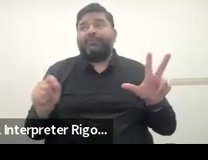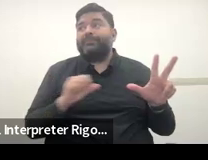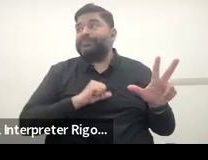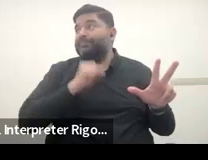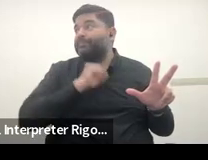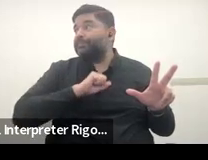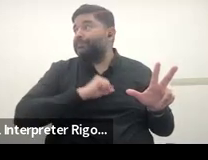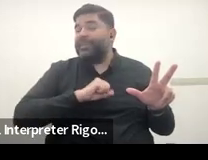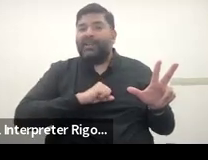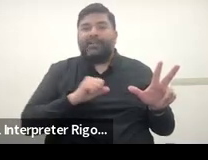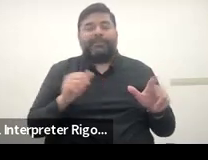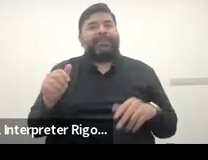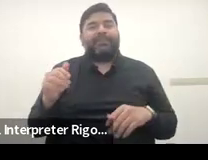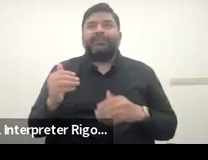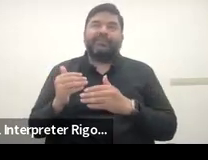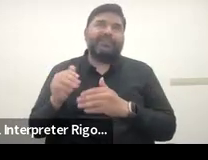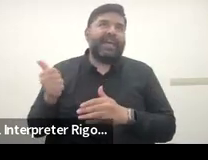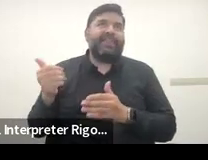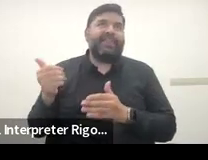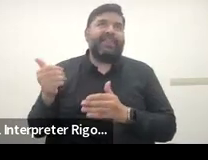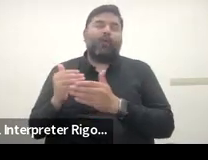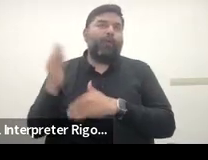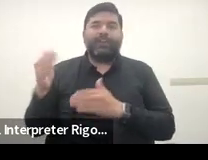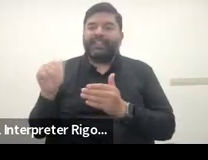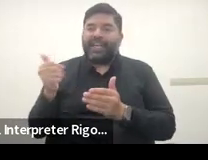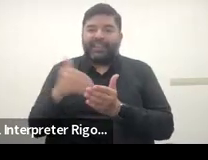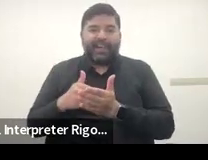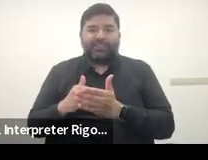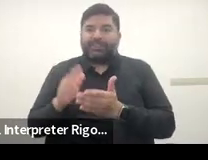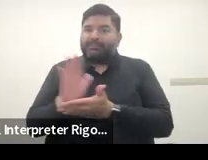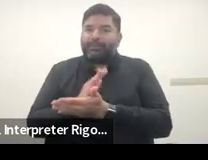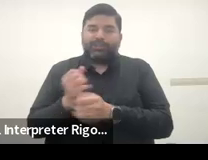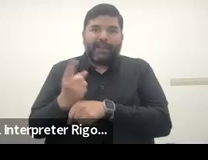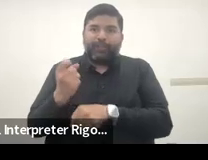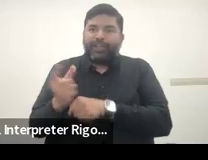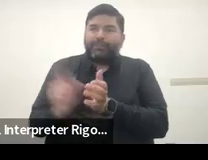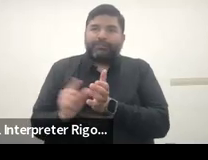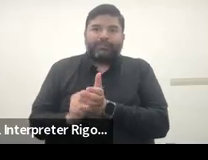tens of thousands of papers published every year that are about speech and text, but